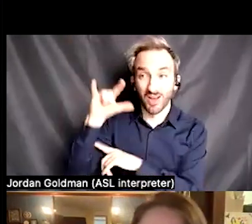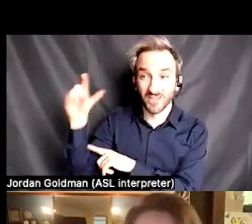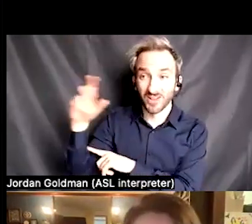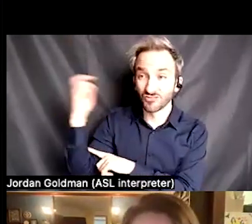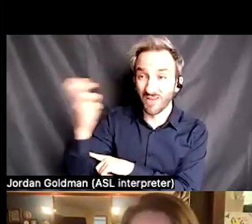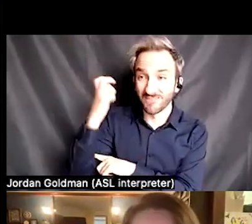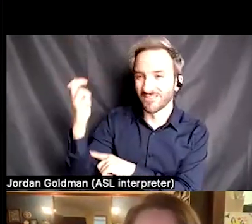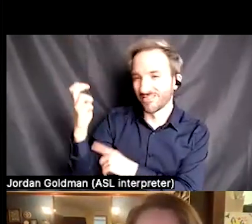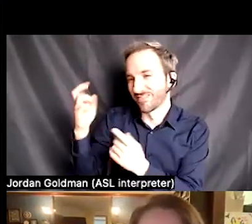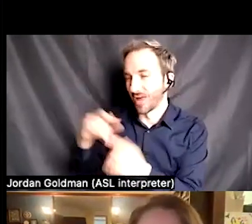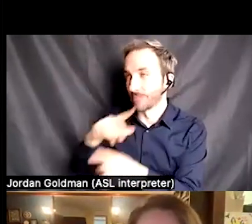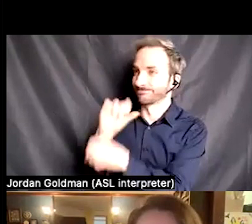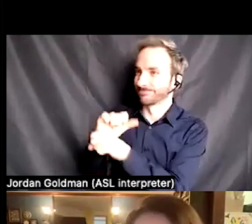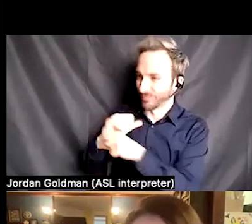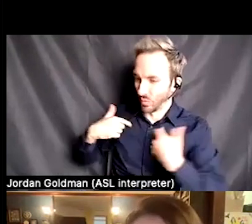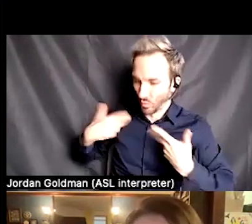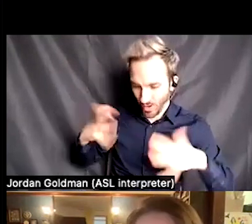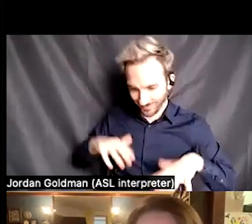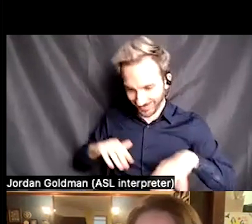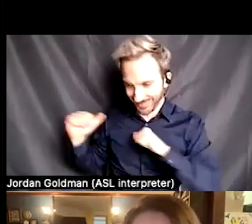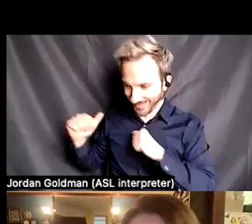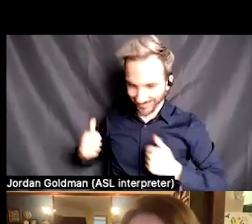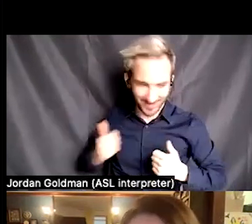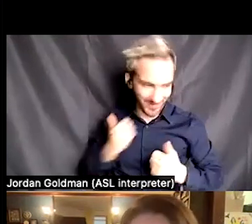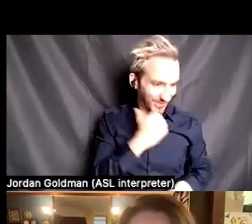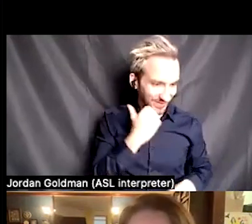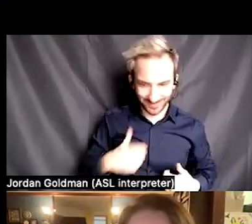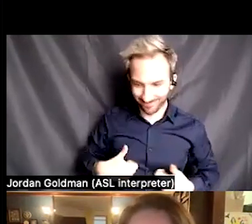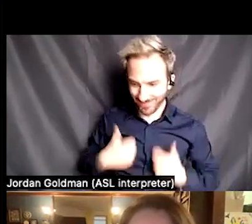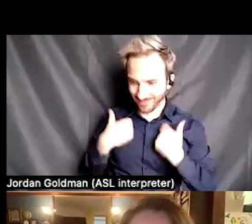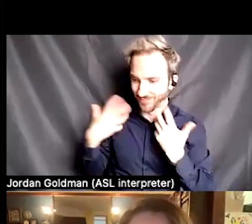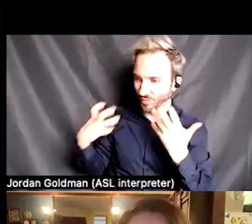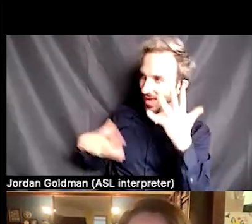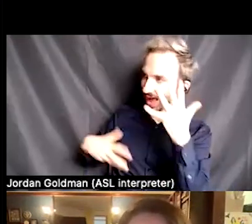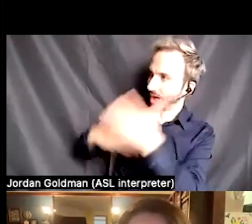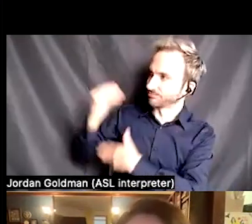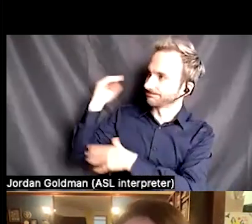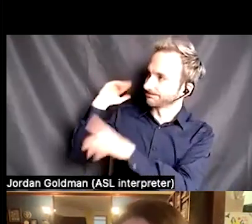from their everyday life. And so, travel has grown quite a bit this year as well. So,